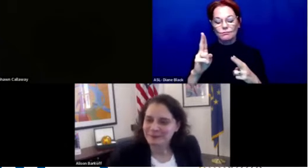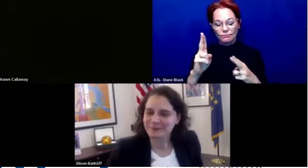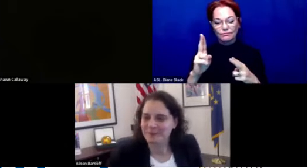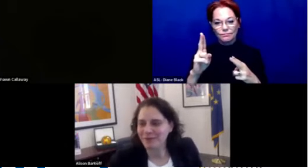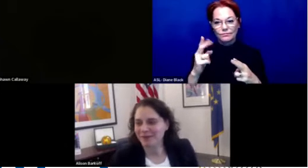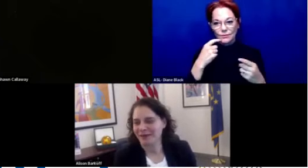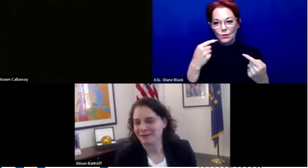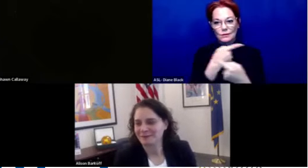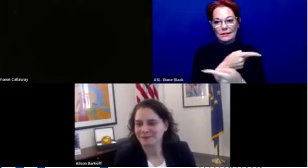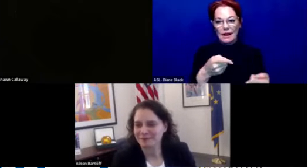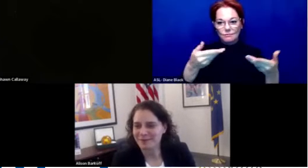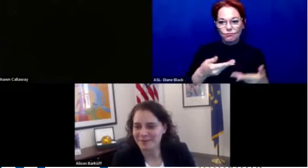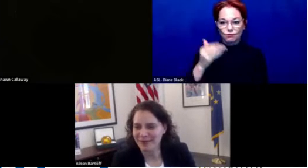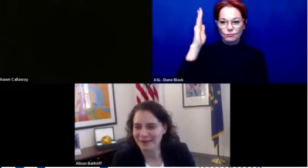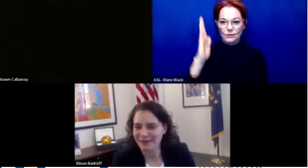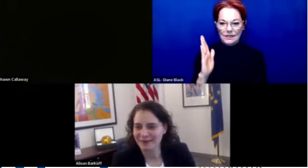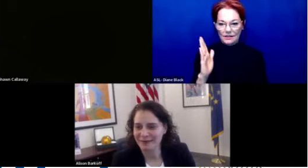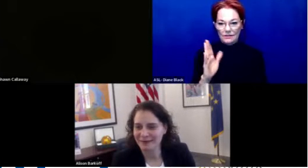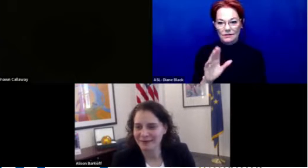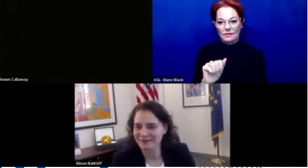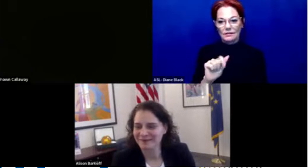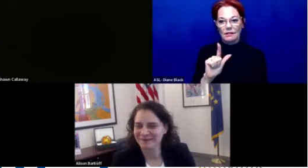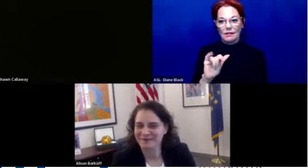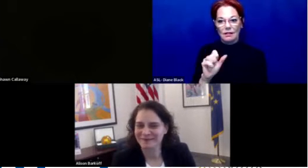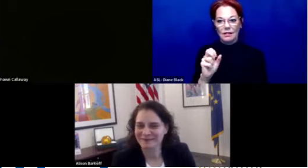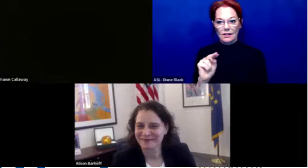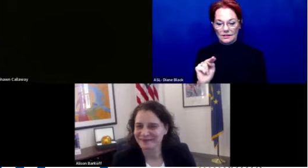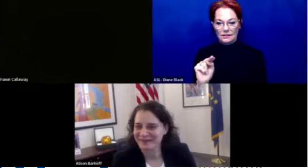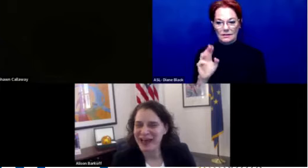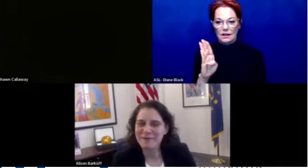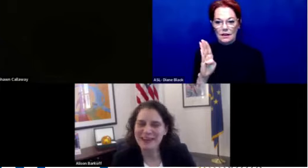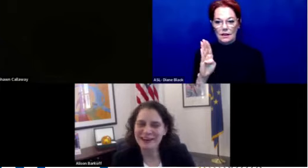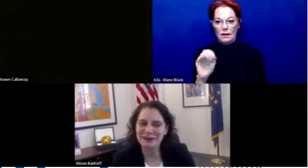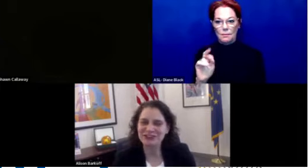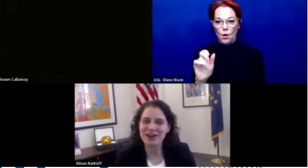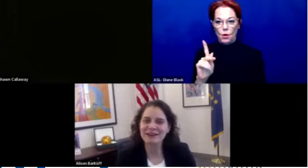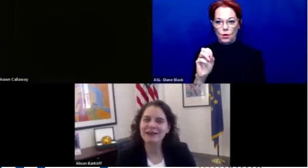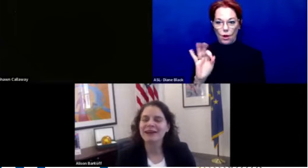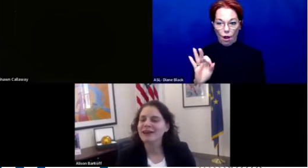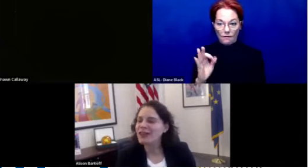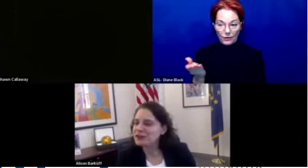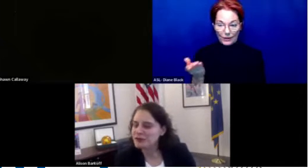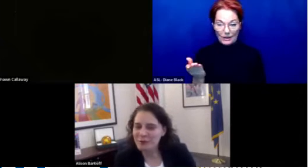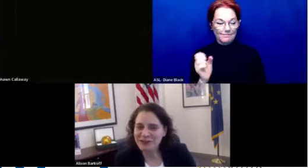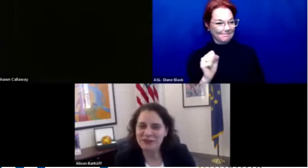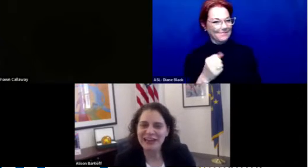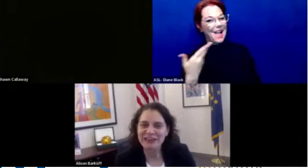our presenter, Miss Alison Barkoff. Alison, are you there? Alison Barkoff: I'm here, Shawn, thank you so much for that